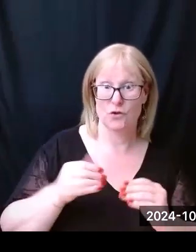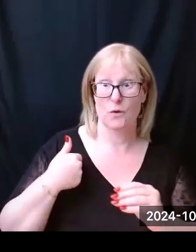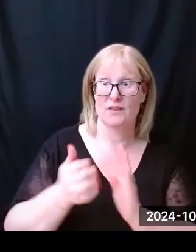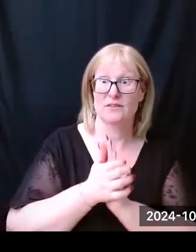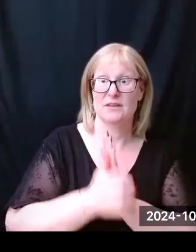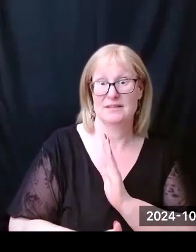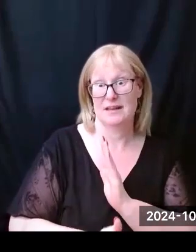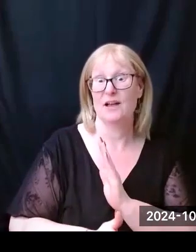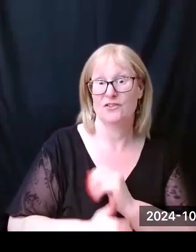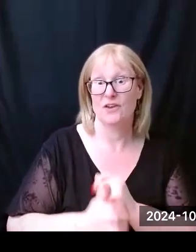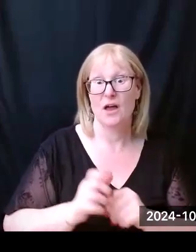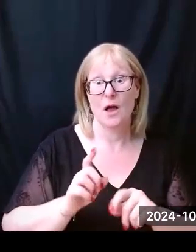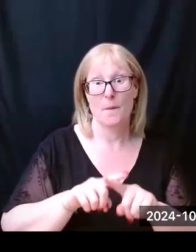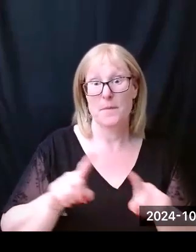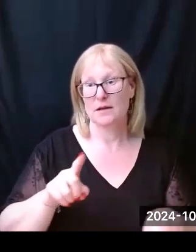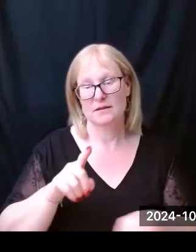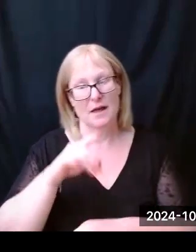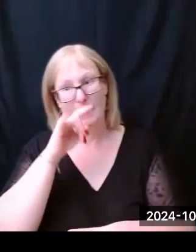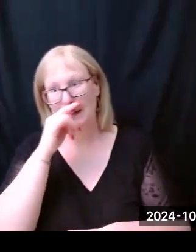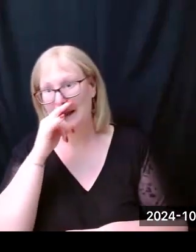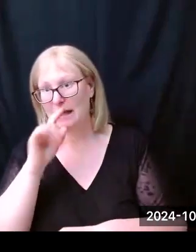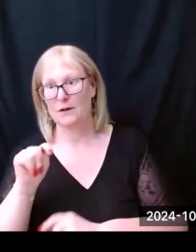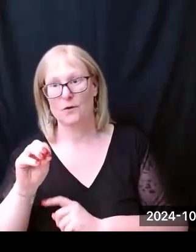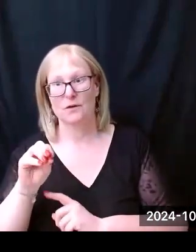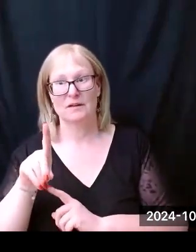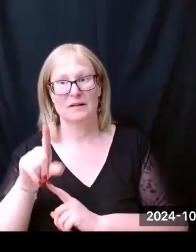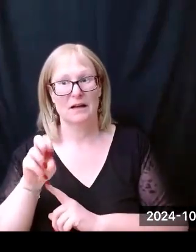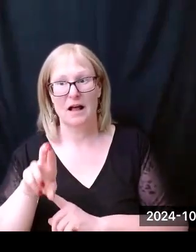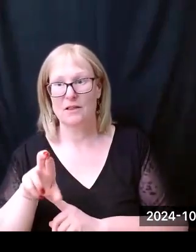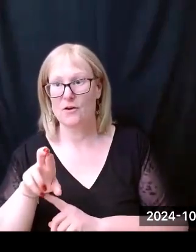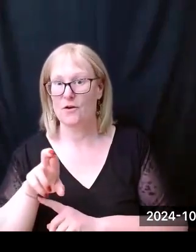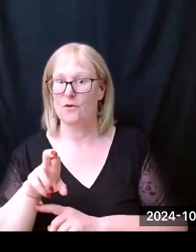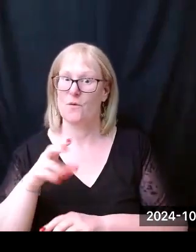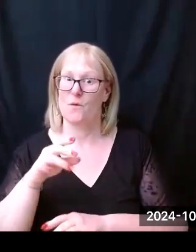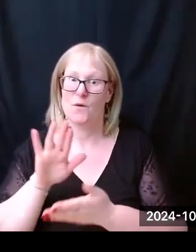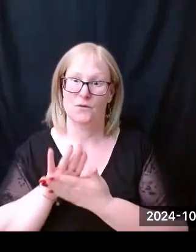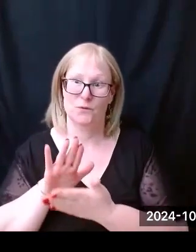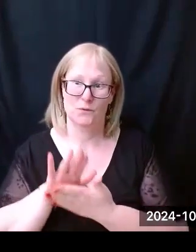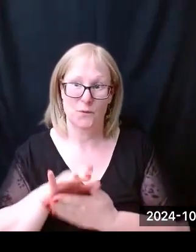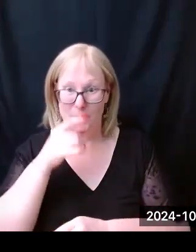But right now, as that young kid or toddler or school age kid, it's like, well, love, you're not paying the rent yet.